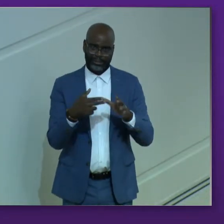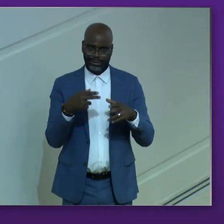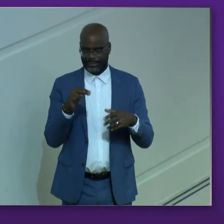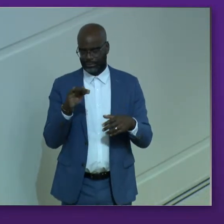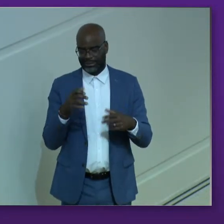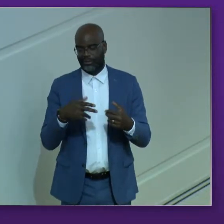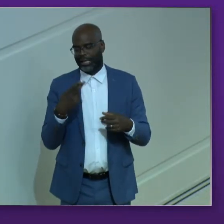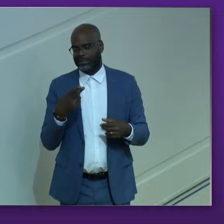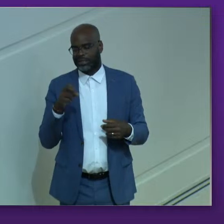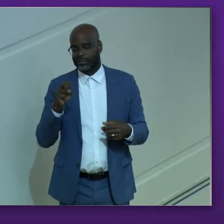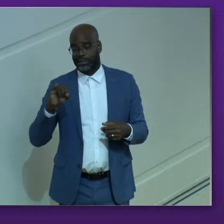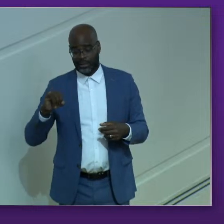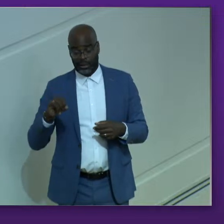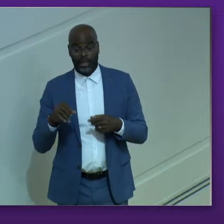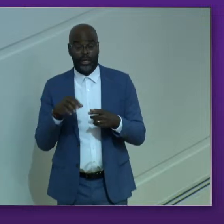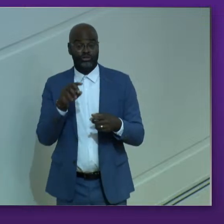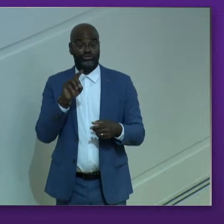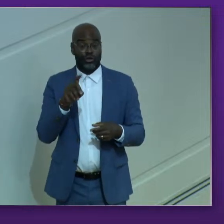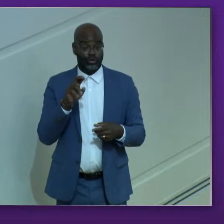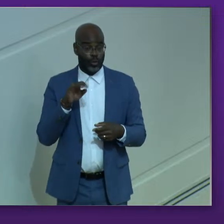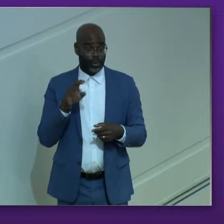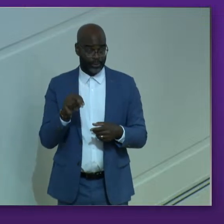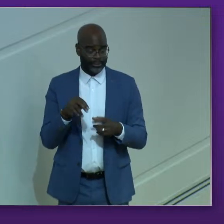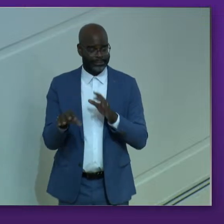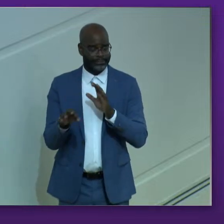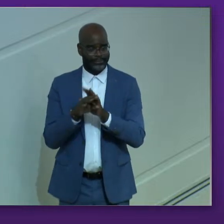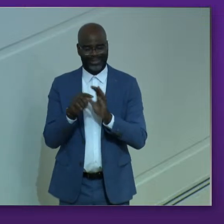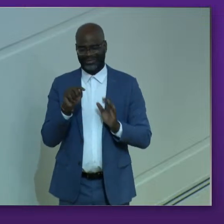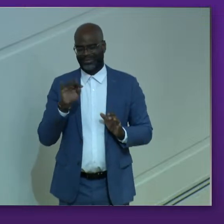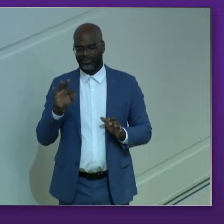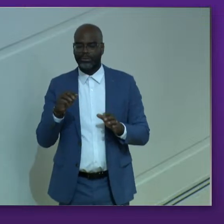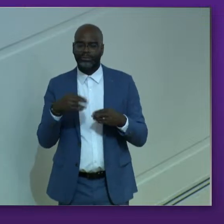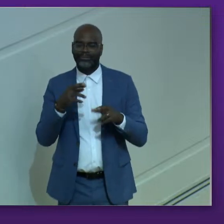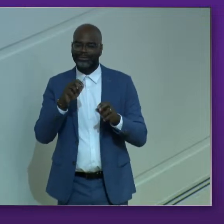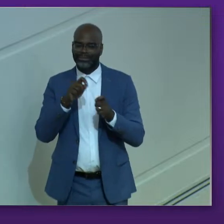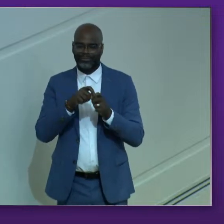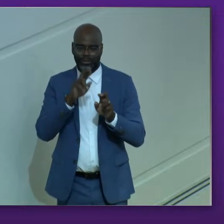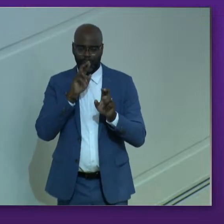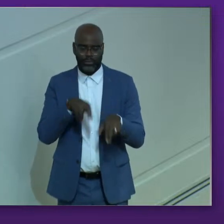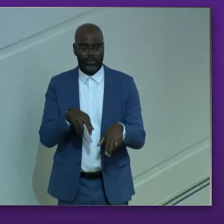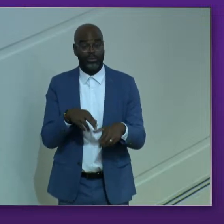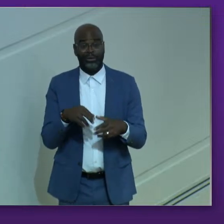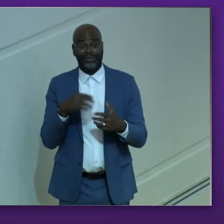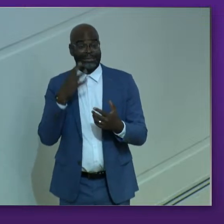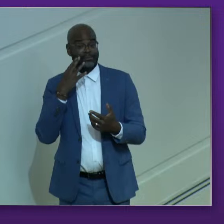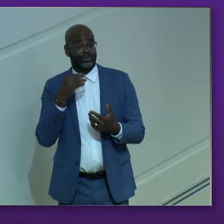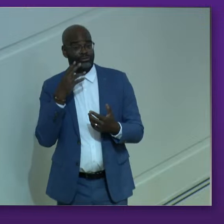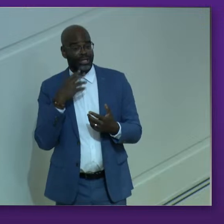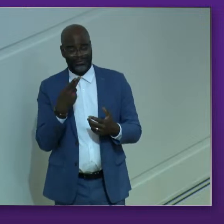UNDERTAKING OVER THE ENTIRE ACADEMIC YEAR. CONGRATULATIONS AND JOIN ME IN THANKING THIS TEAM.